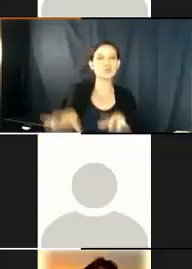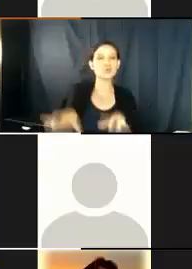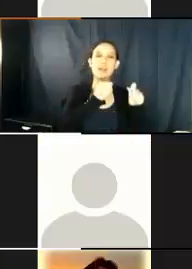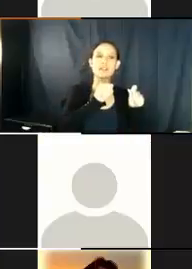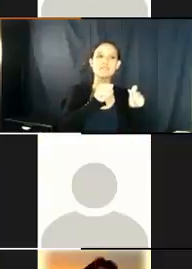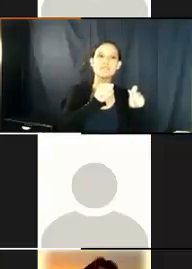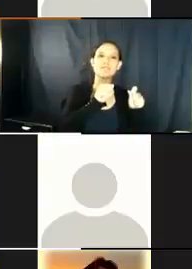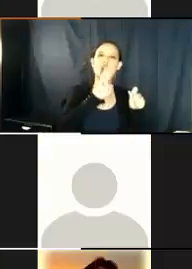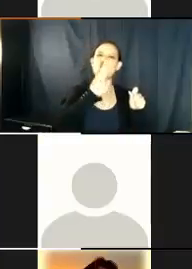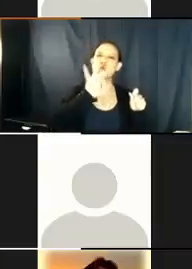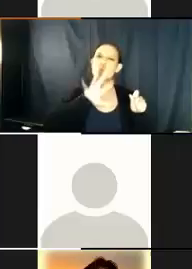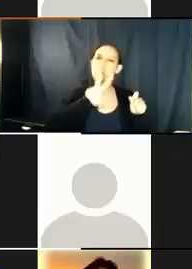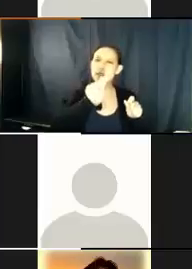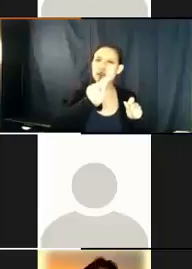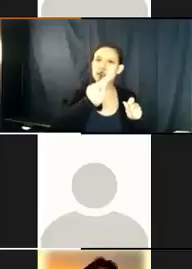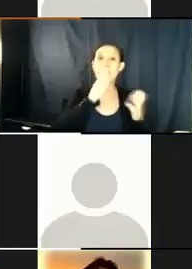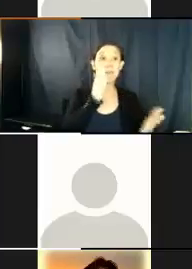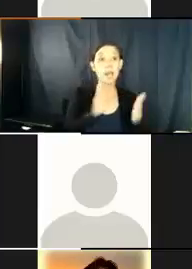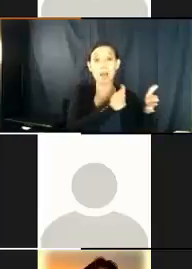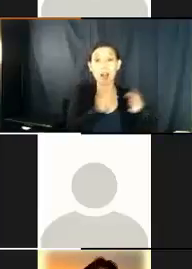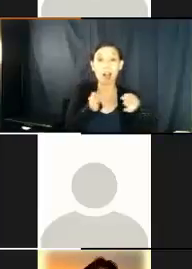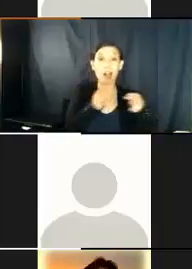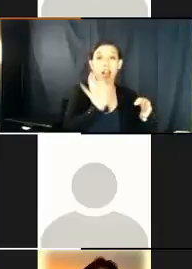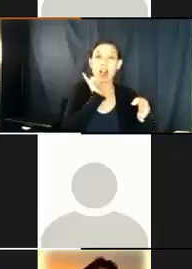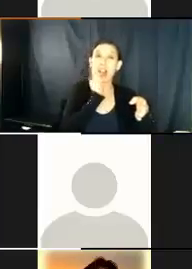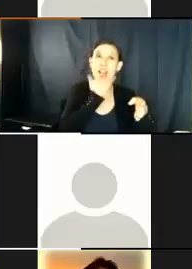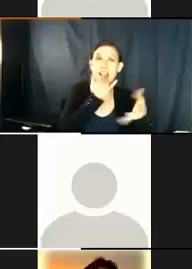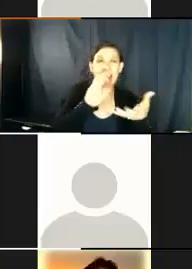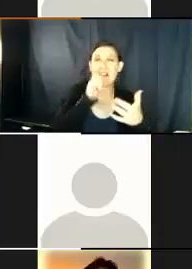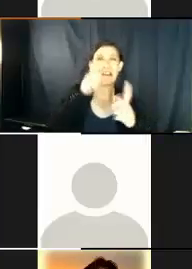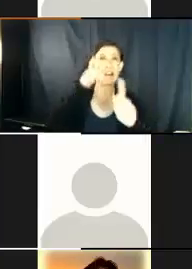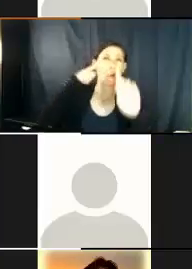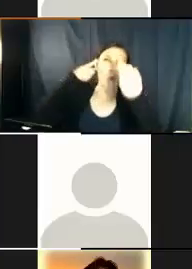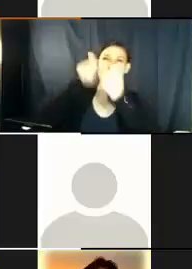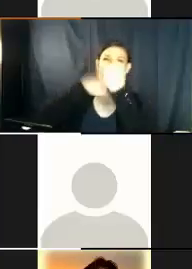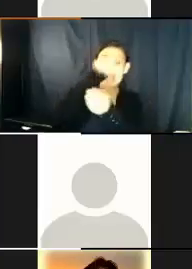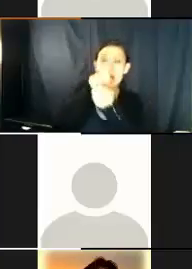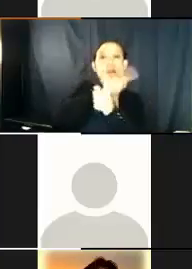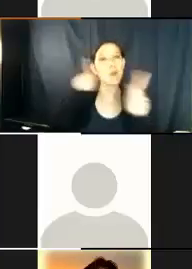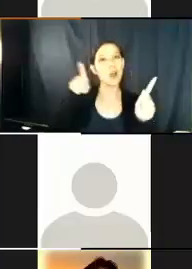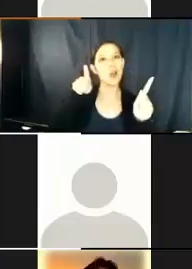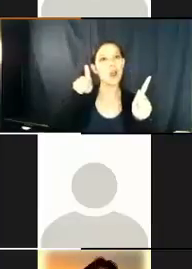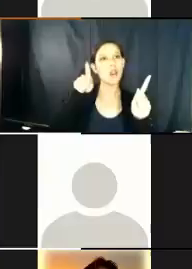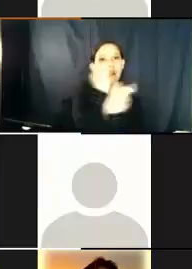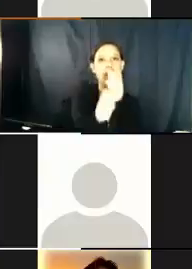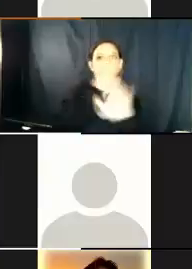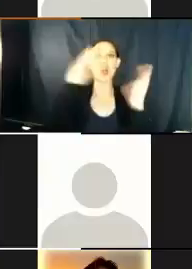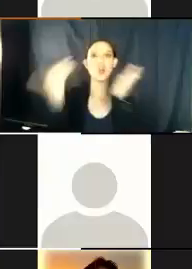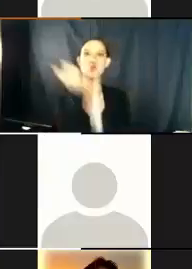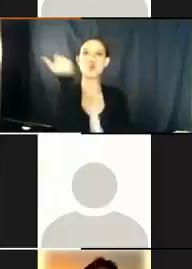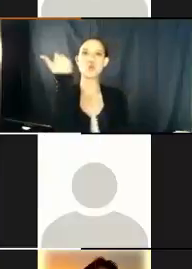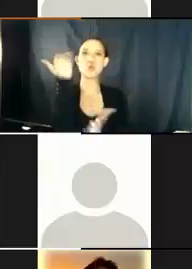And it may not turn out exactly how they anticipated, but it may create an even more valuable learning